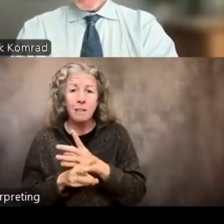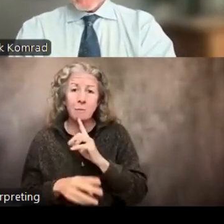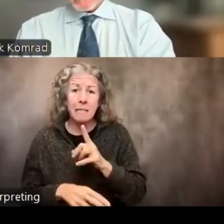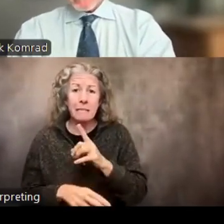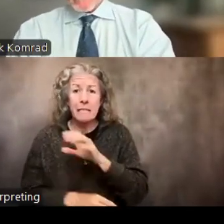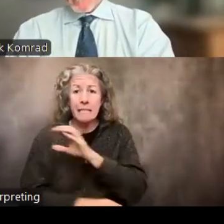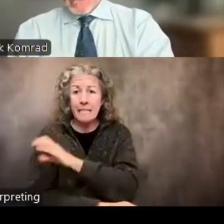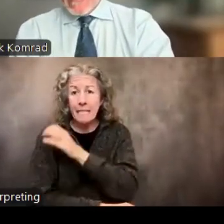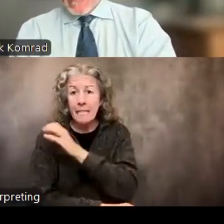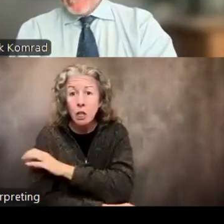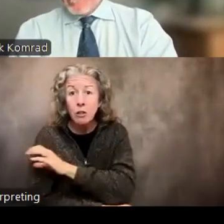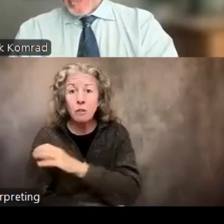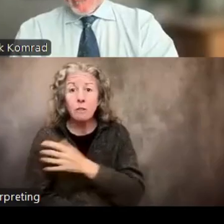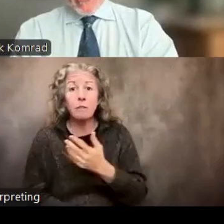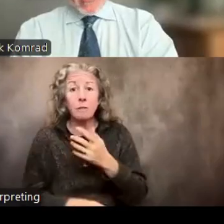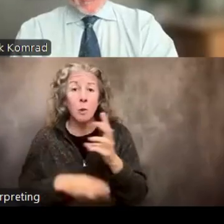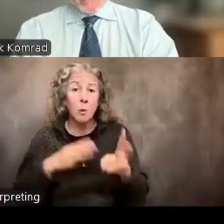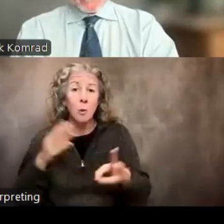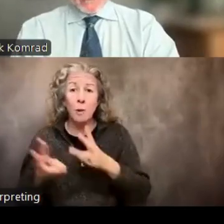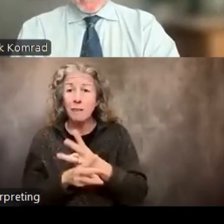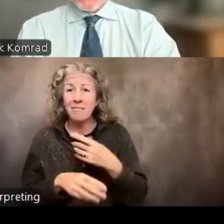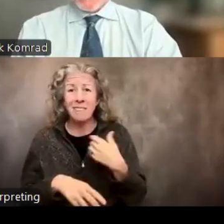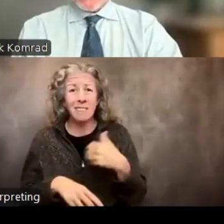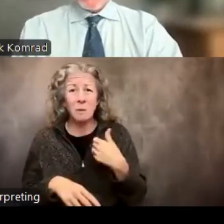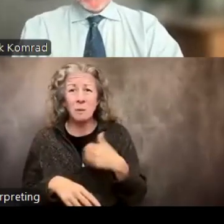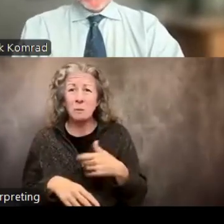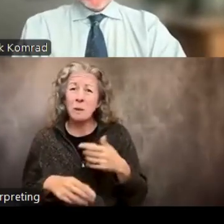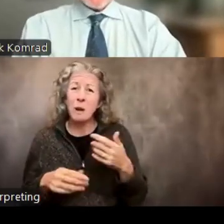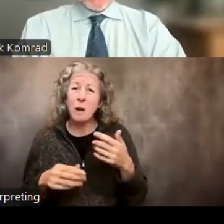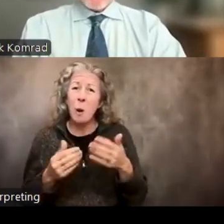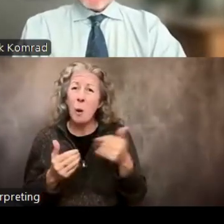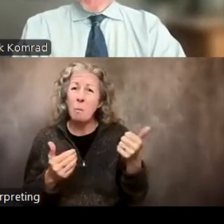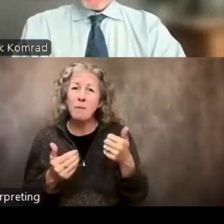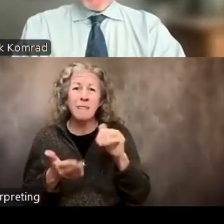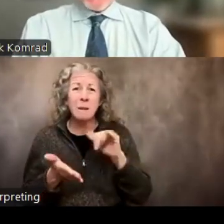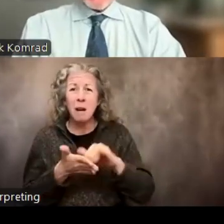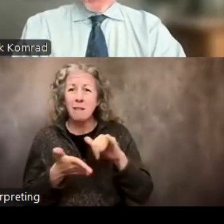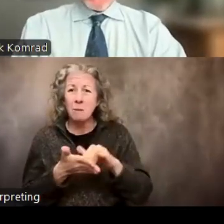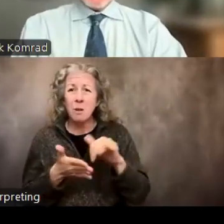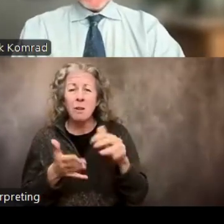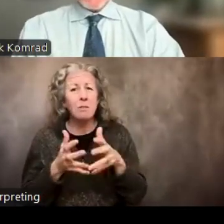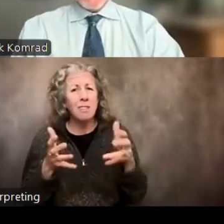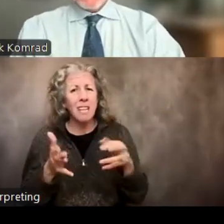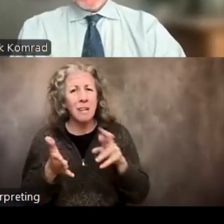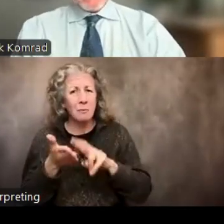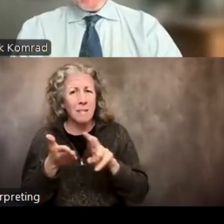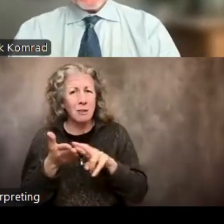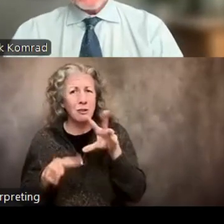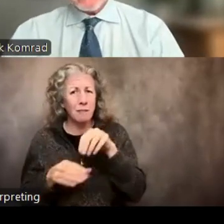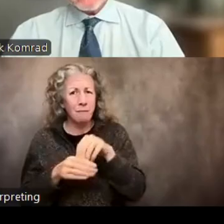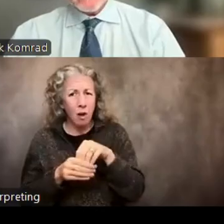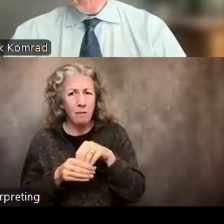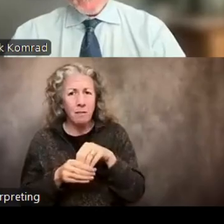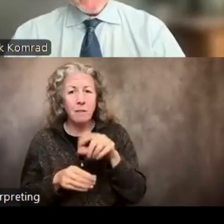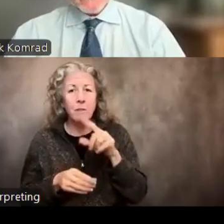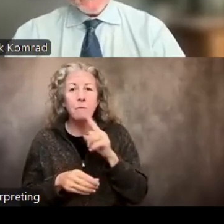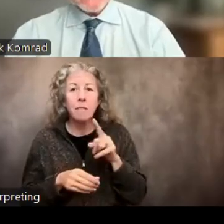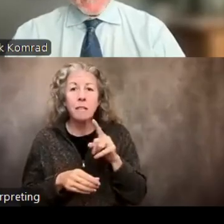impossible, and much has gone into studying that. So for that reason, ultimately, the Americans association of suicide